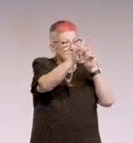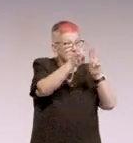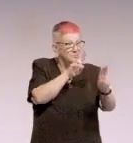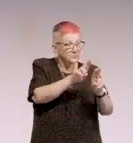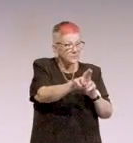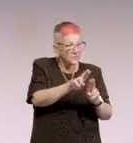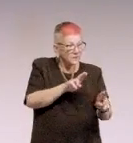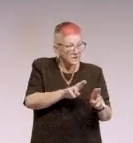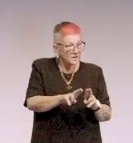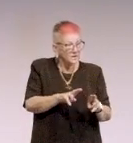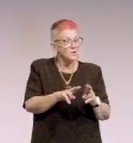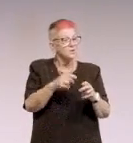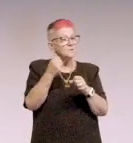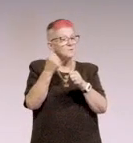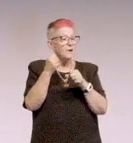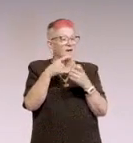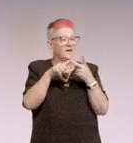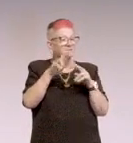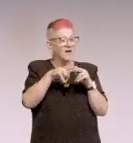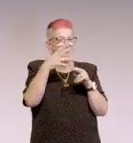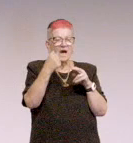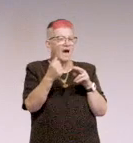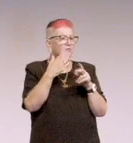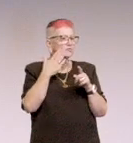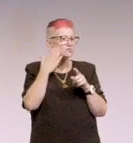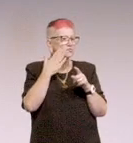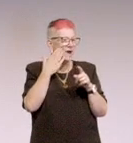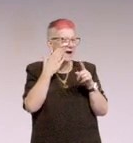is grayed out with low visibility, it is difficult for people with low